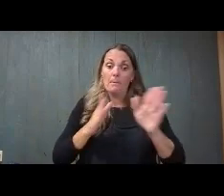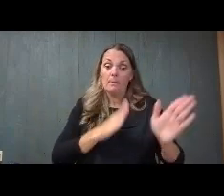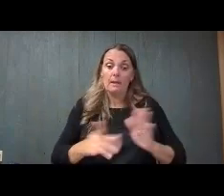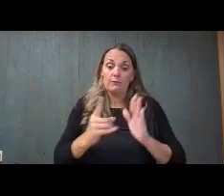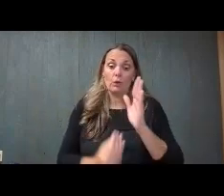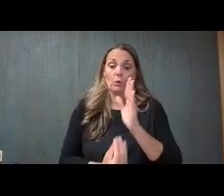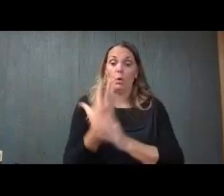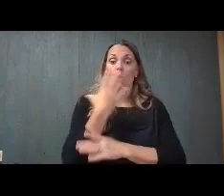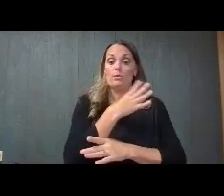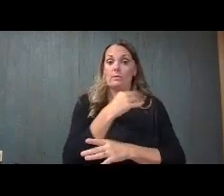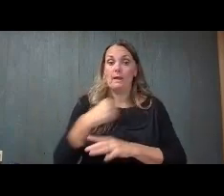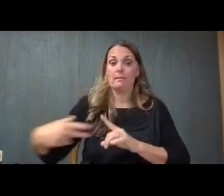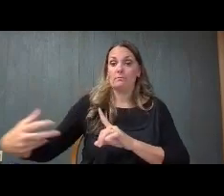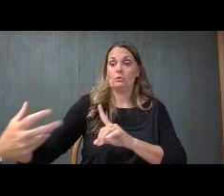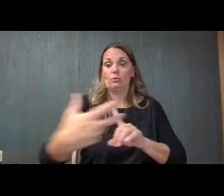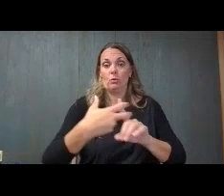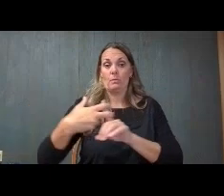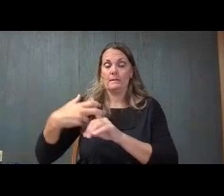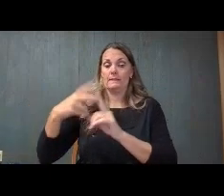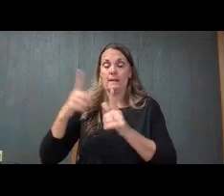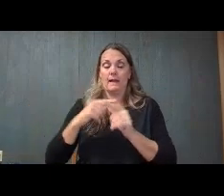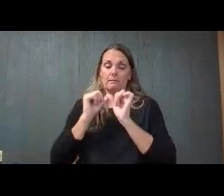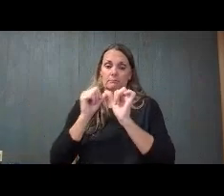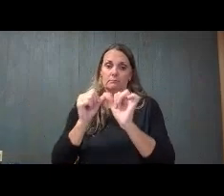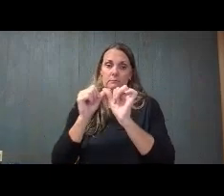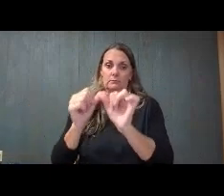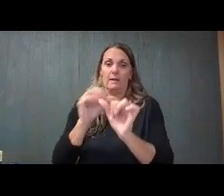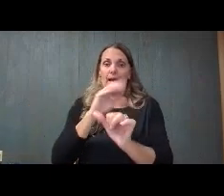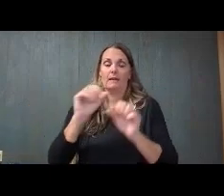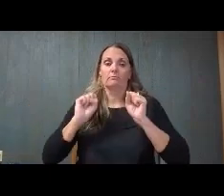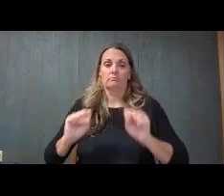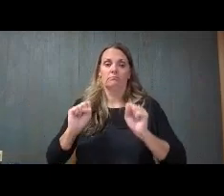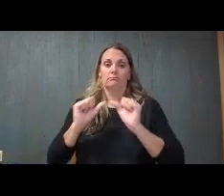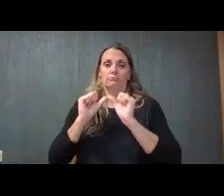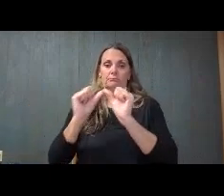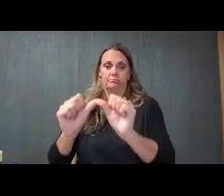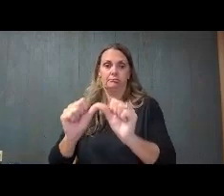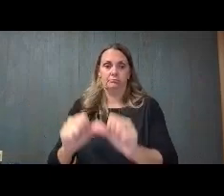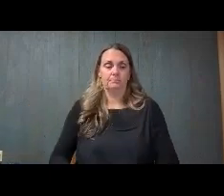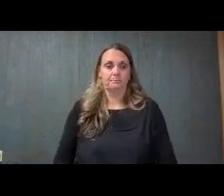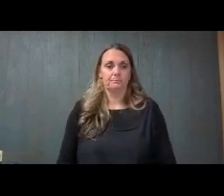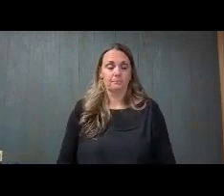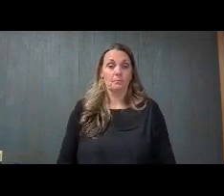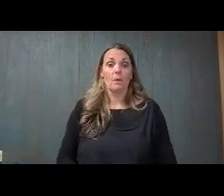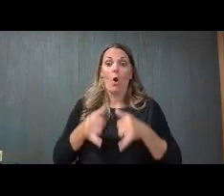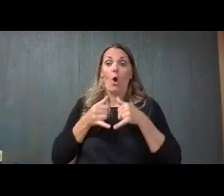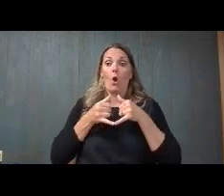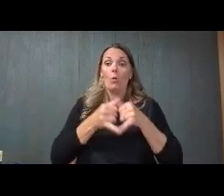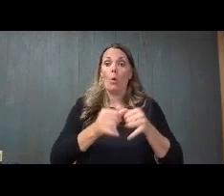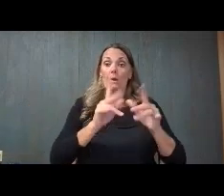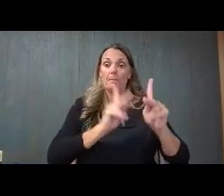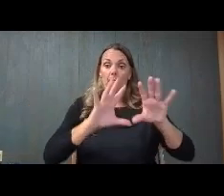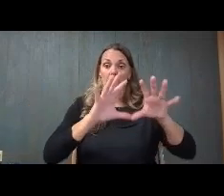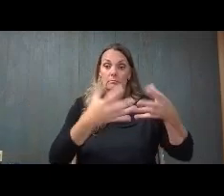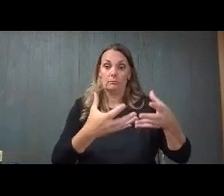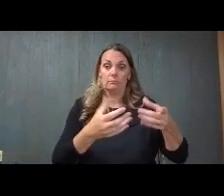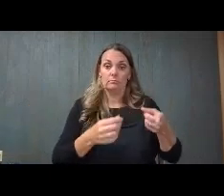and retention and sustainability. Awarded contractors will be required to revise